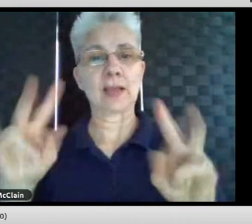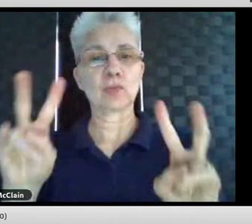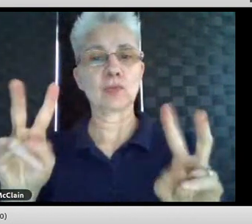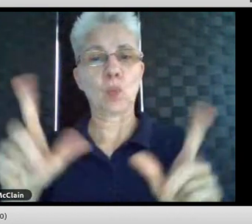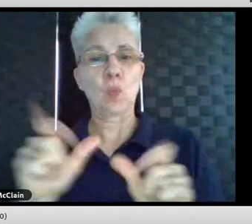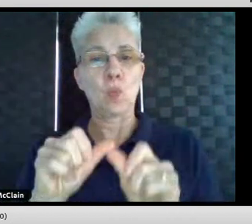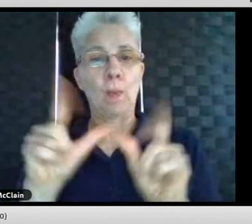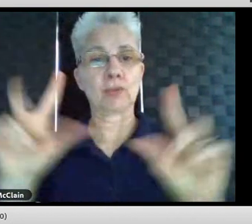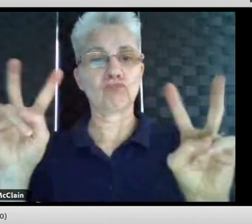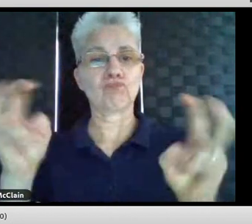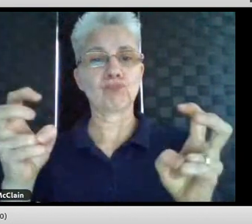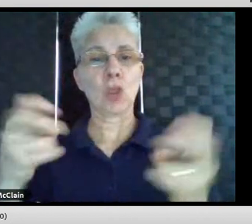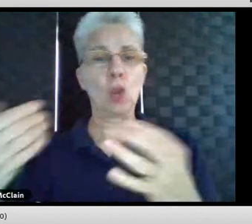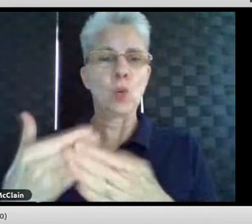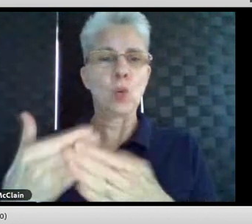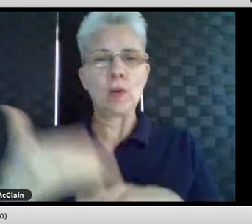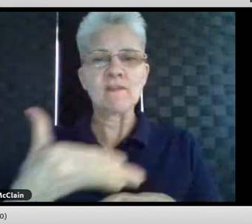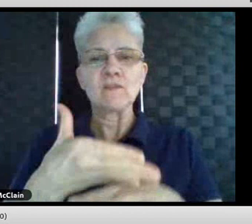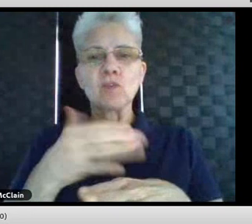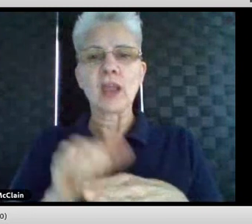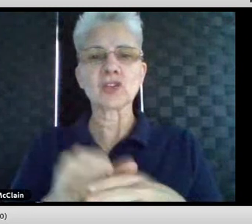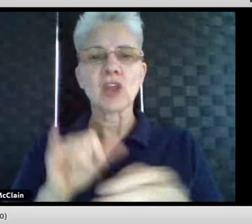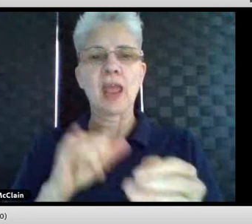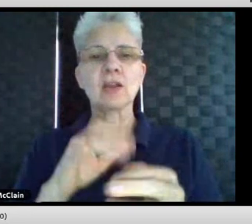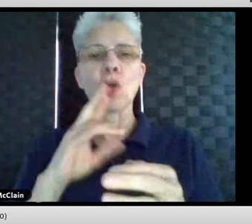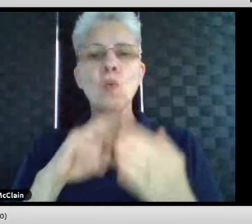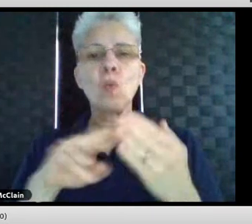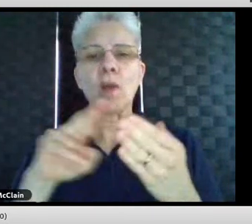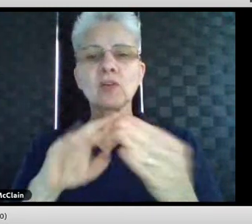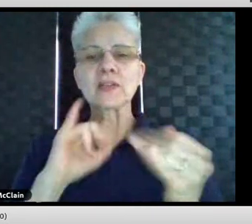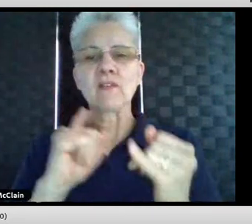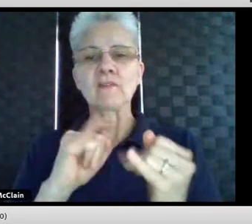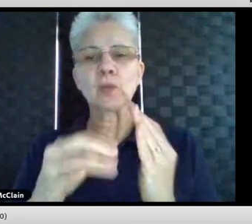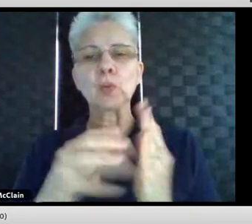"Refresh And Reference Your Interview Skills (In-Person and Virtually),"